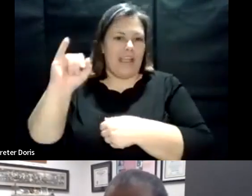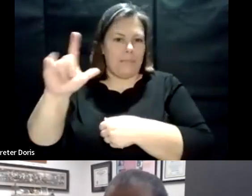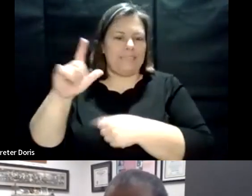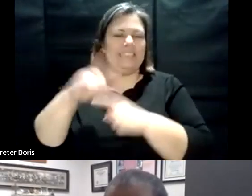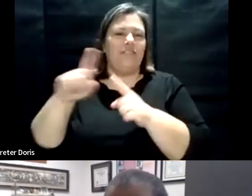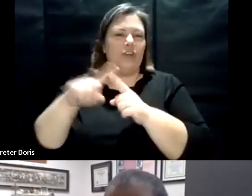And then, also was the executive director for the nbsp and the silk.